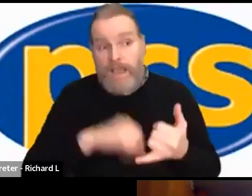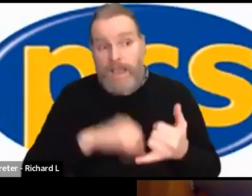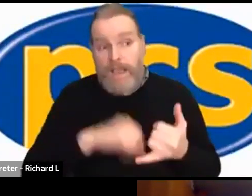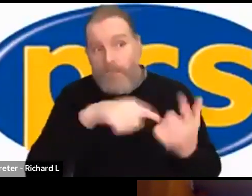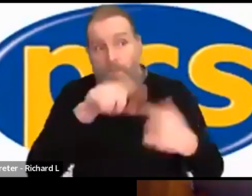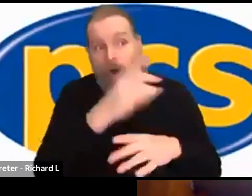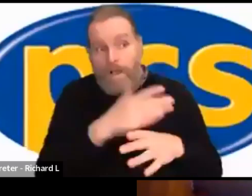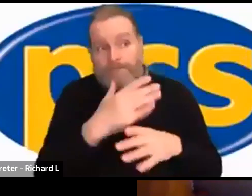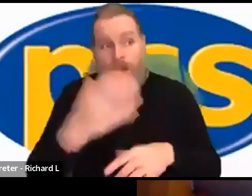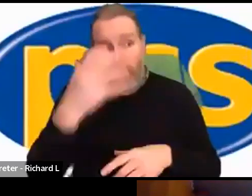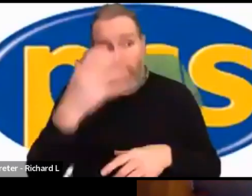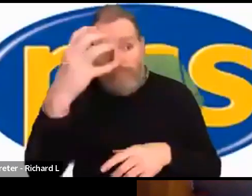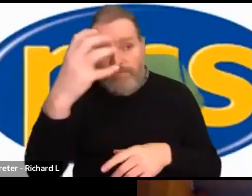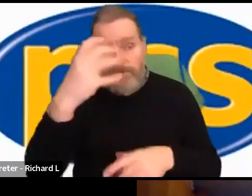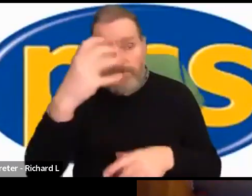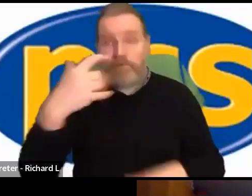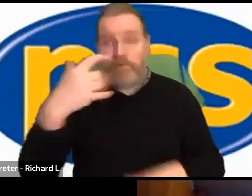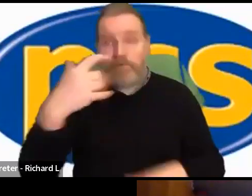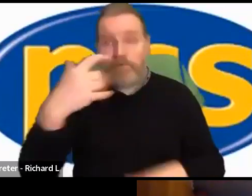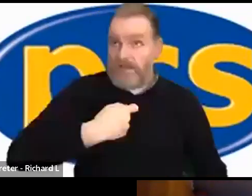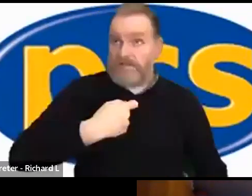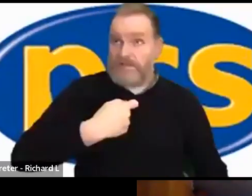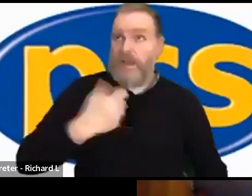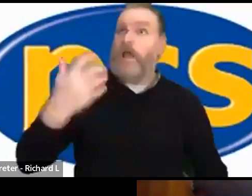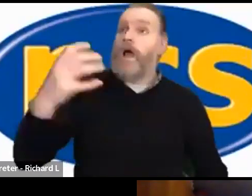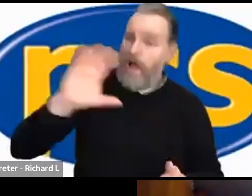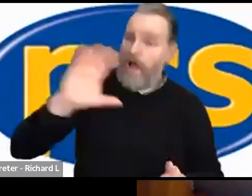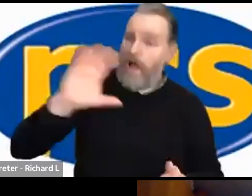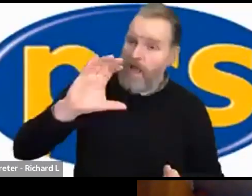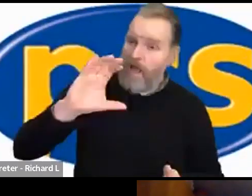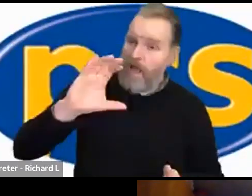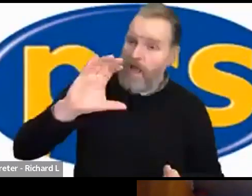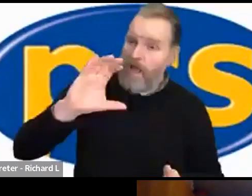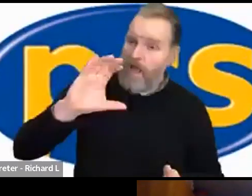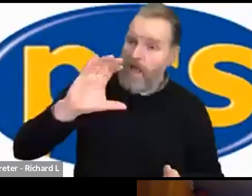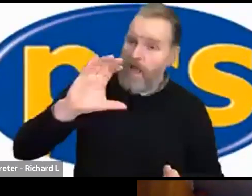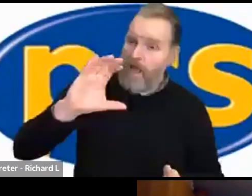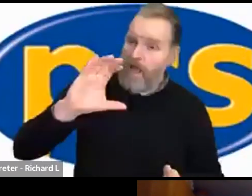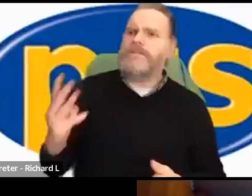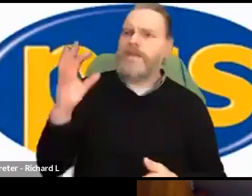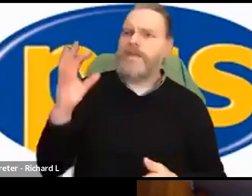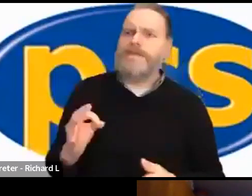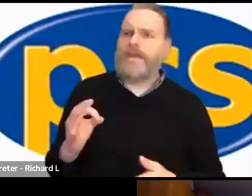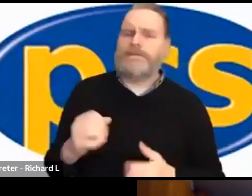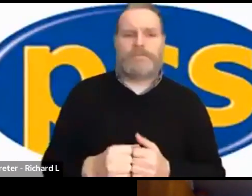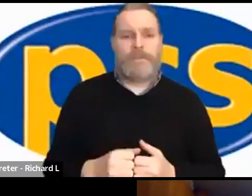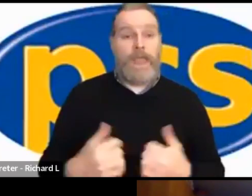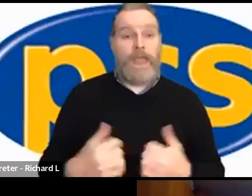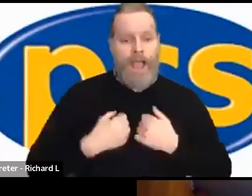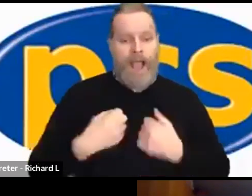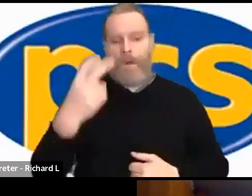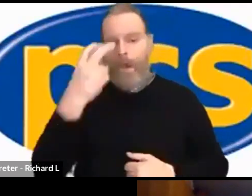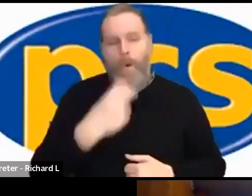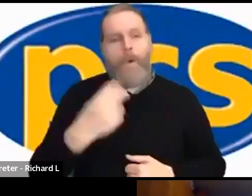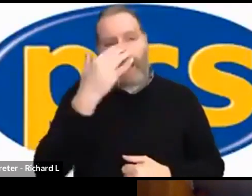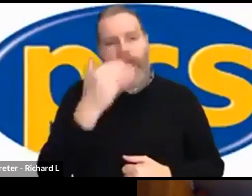is seeing cuts made by government that could lead to redundancy We want to see the money that we're overpaying every month for our pension given by